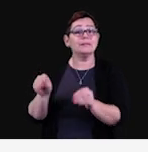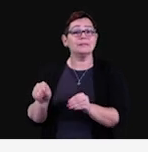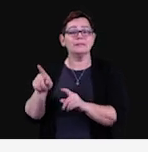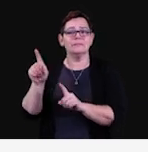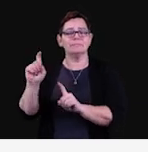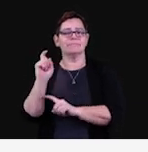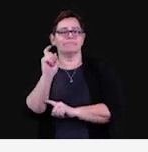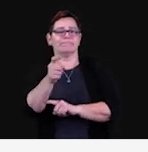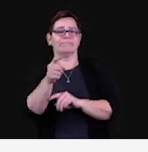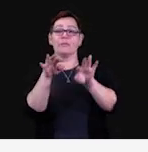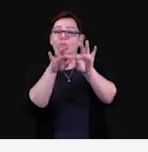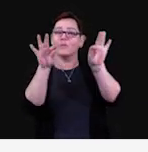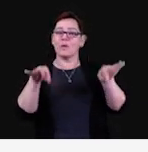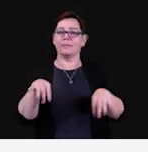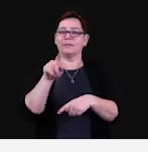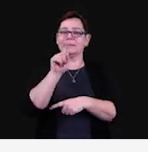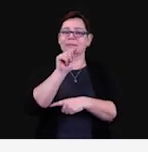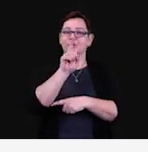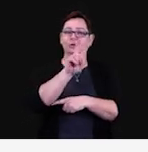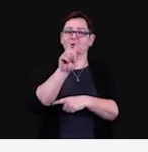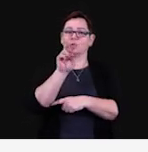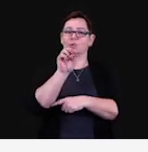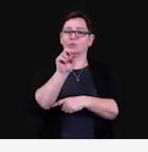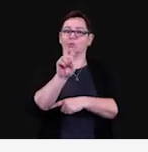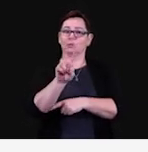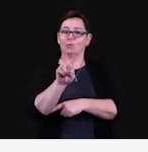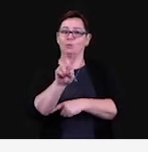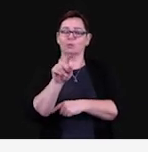The federal organization that issues SINs is Service Canada.